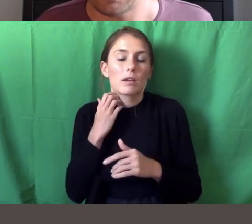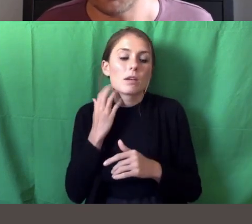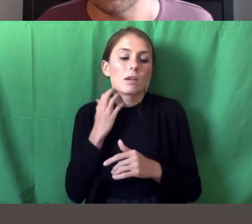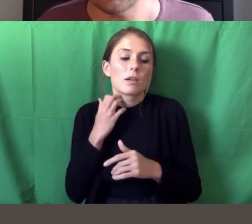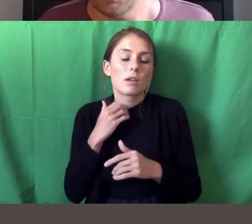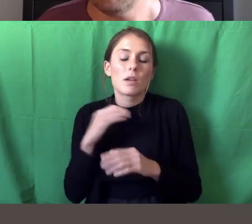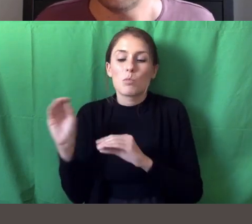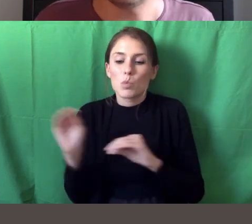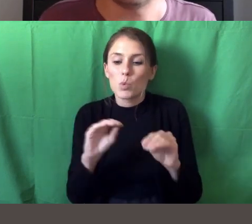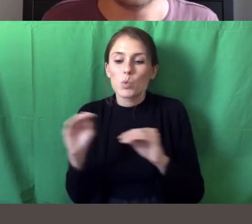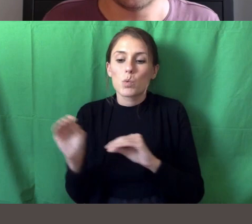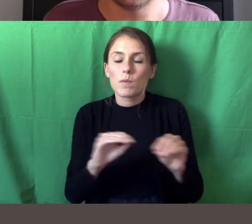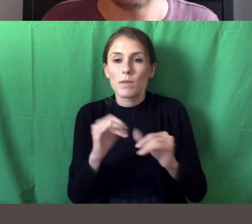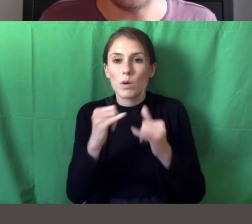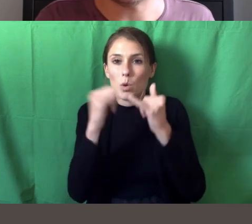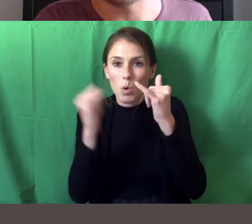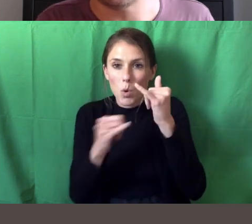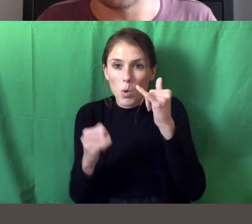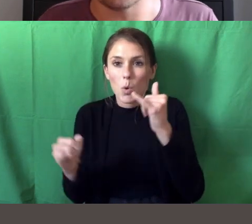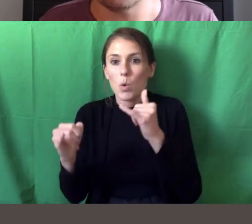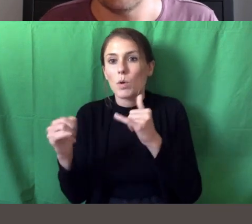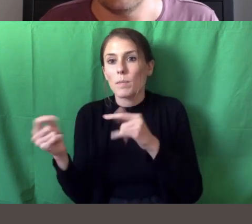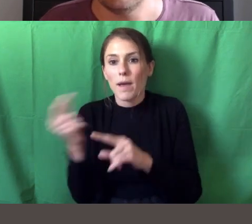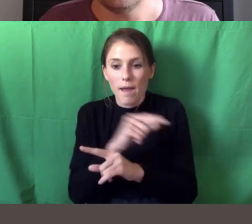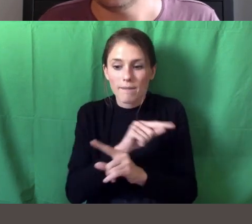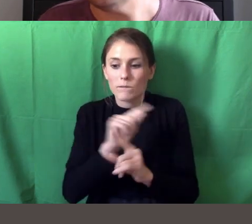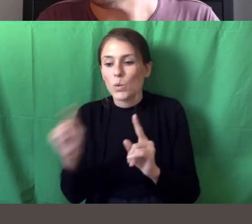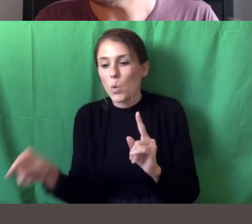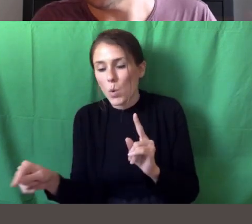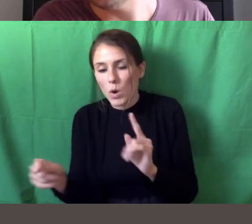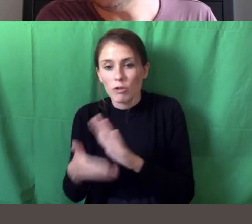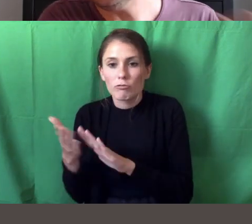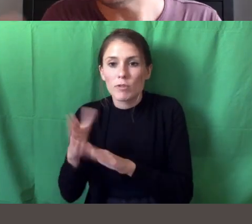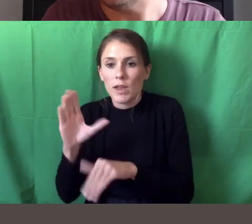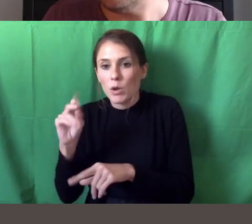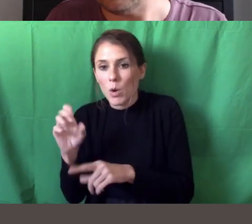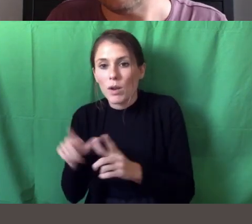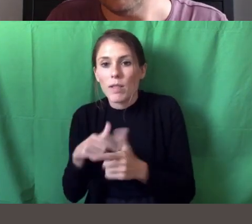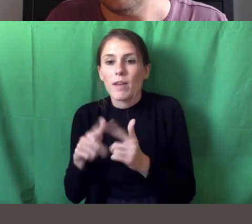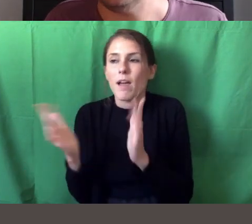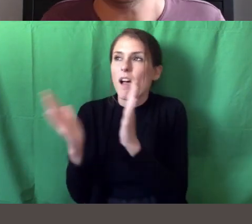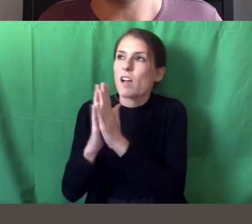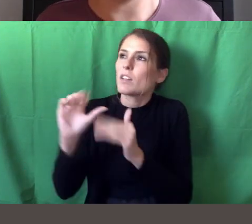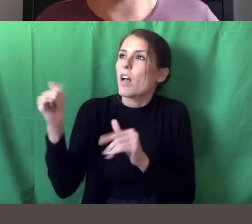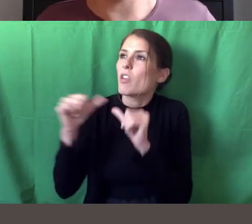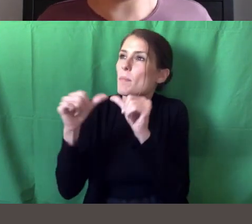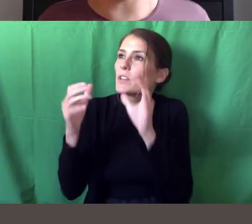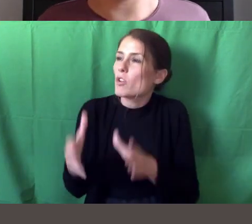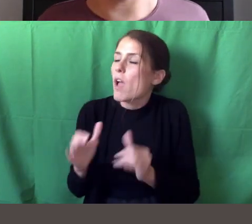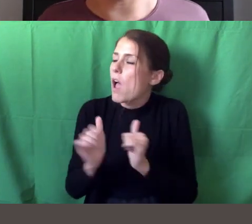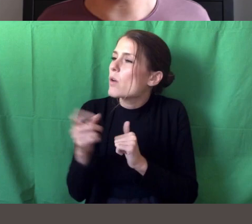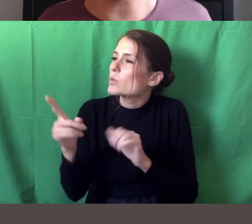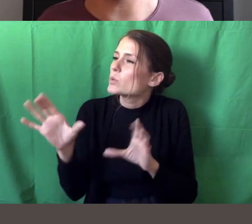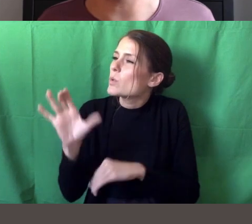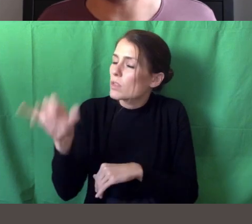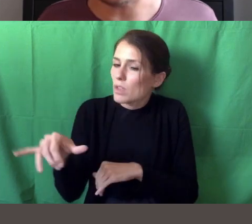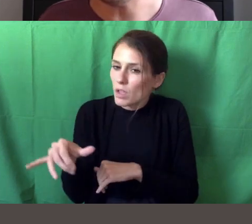of virtual environments, moved code back and forth, ran code here and there, and then